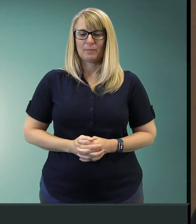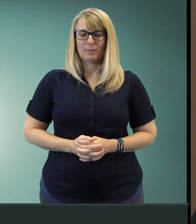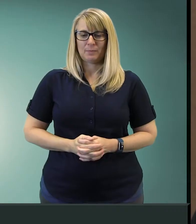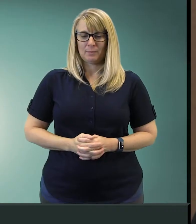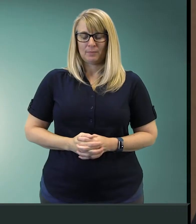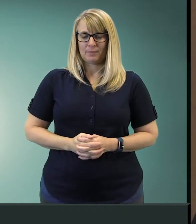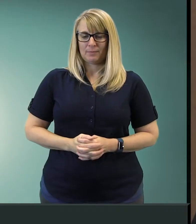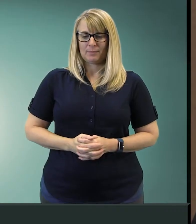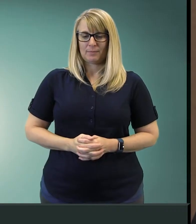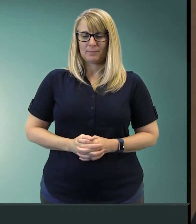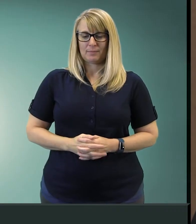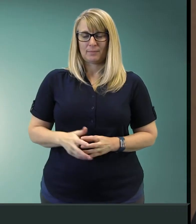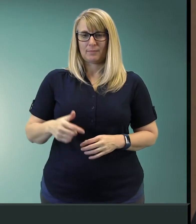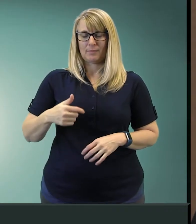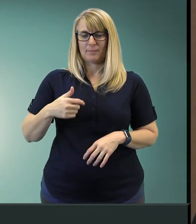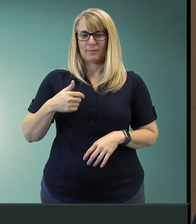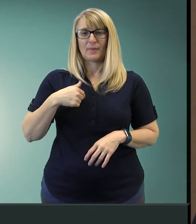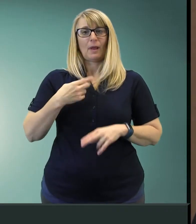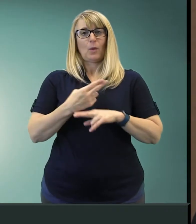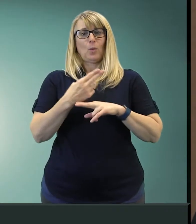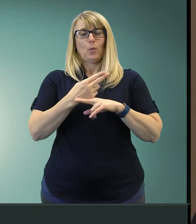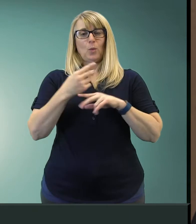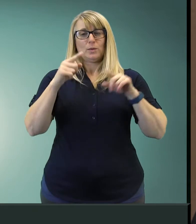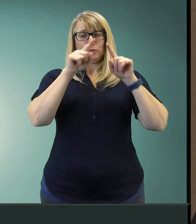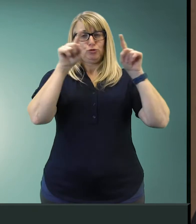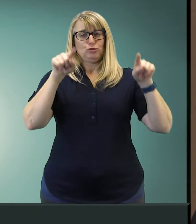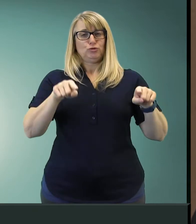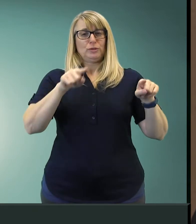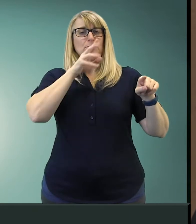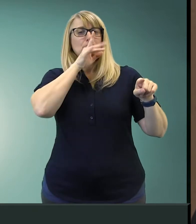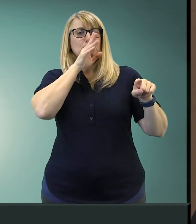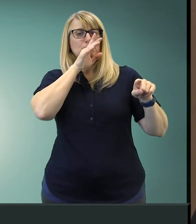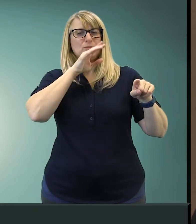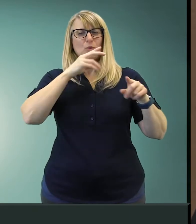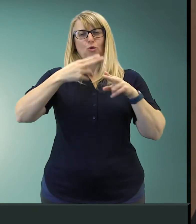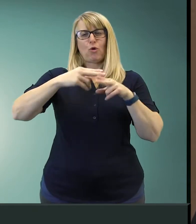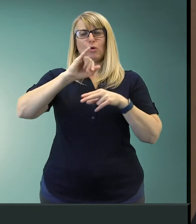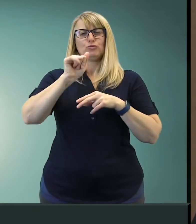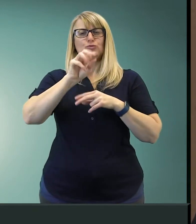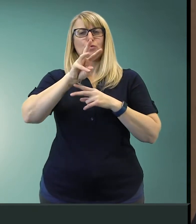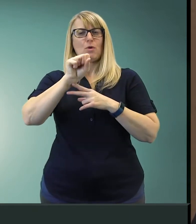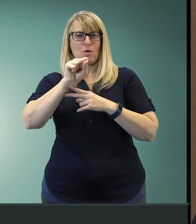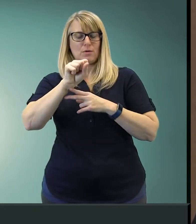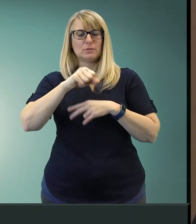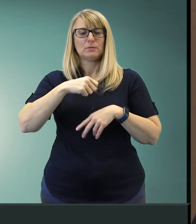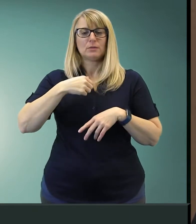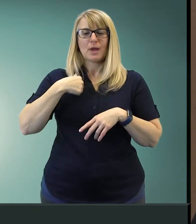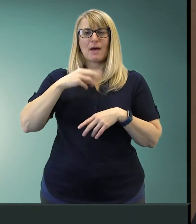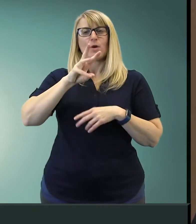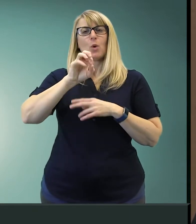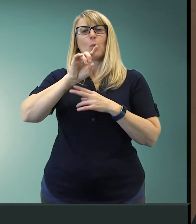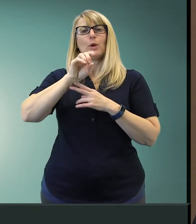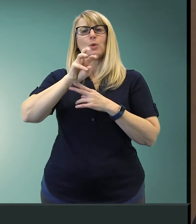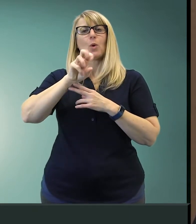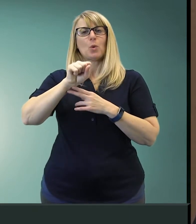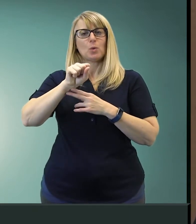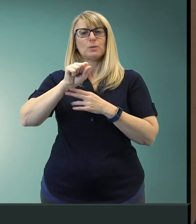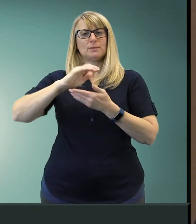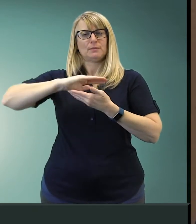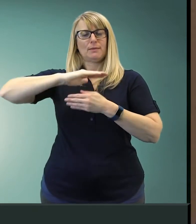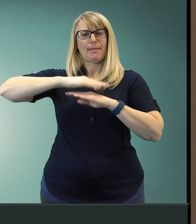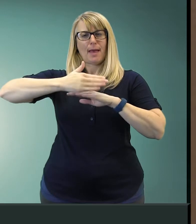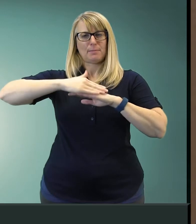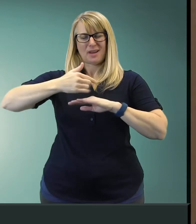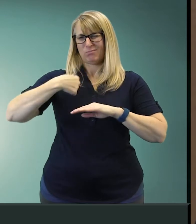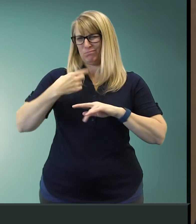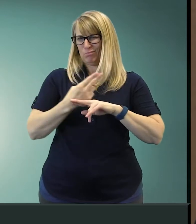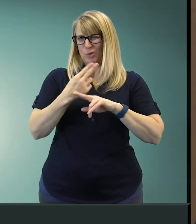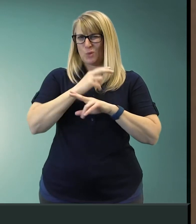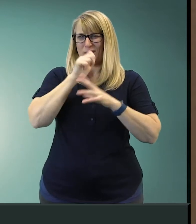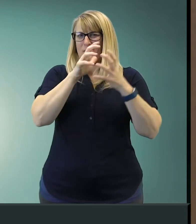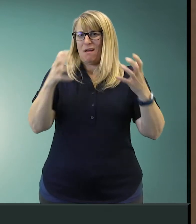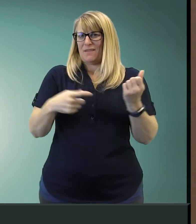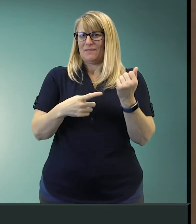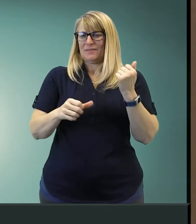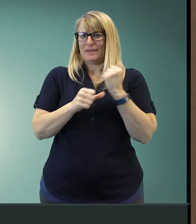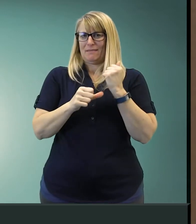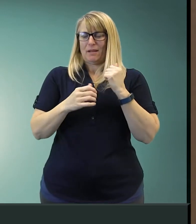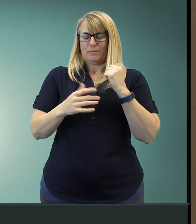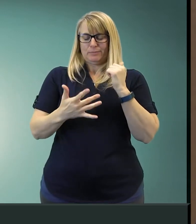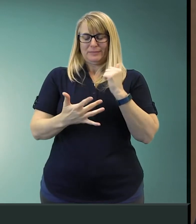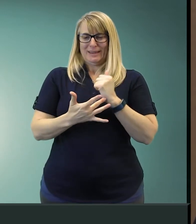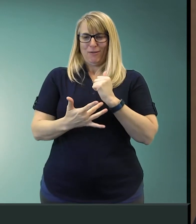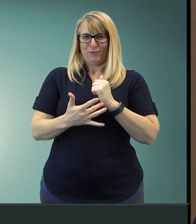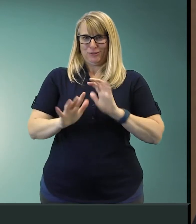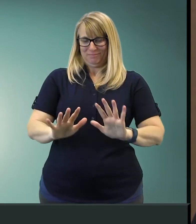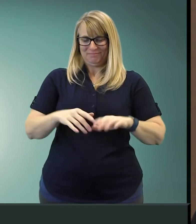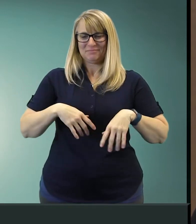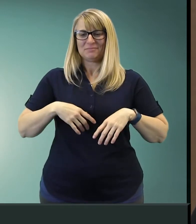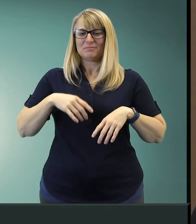I use a screen reader, it's called JAWS. I have a Windows laptop. I don't typically use a lot of assistive technology.